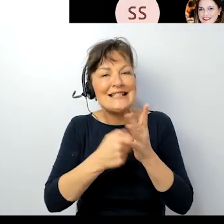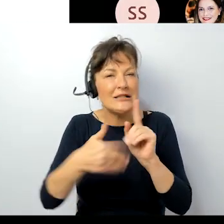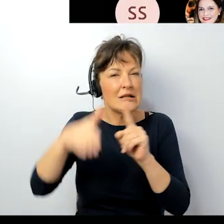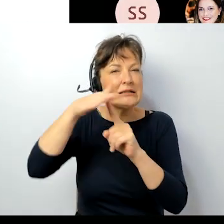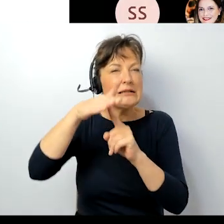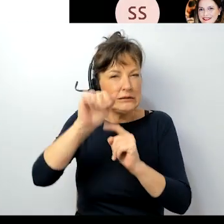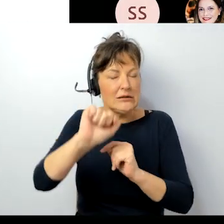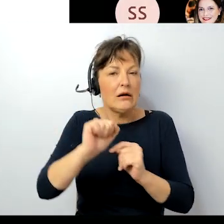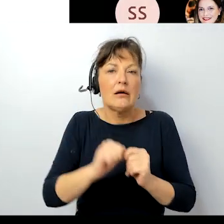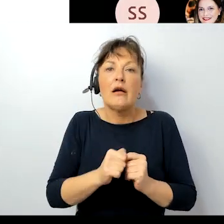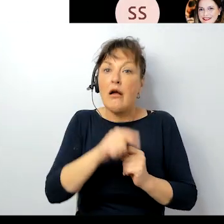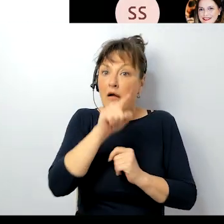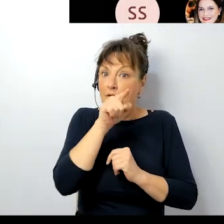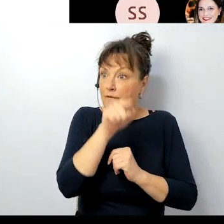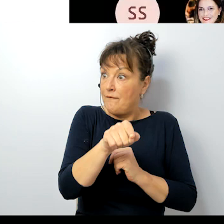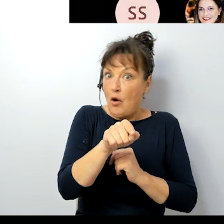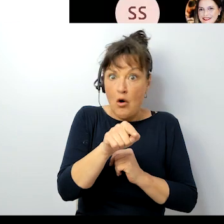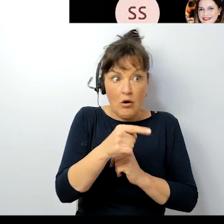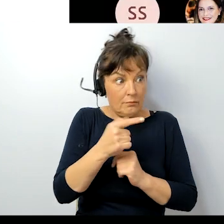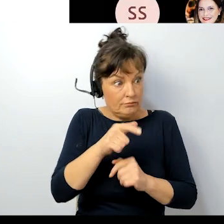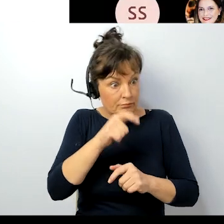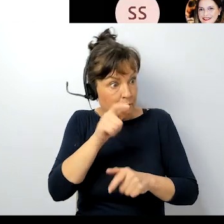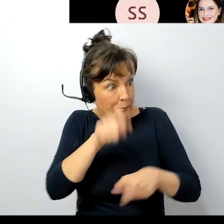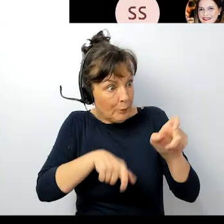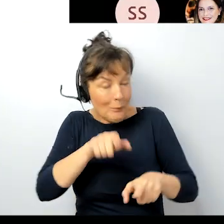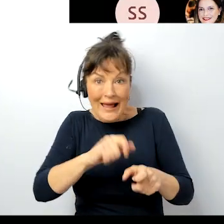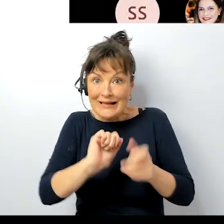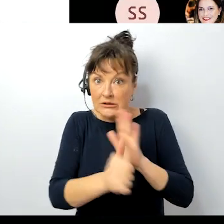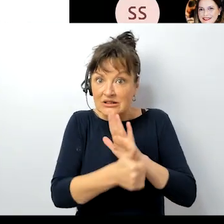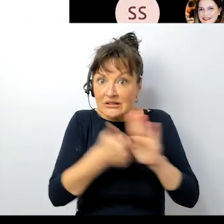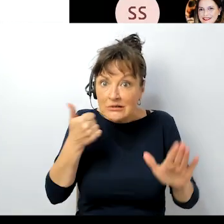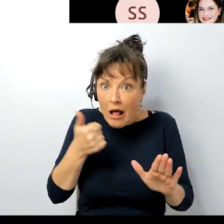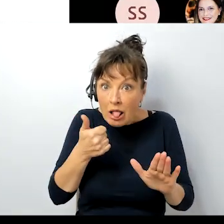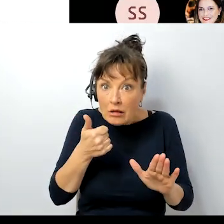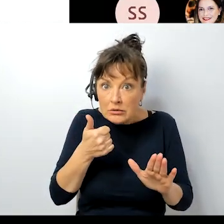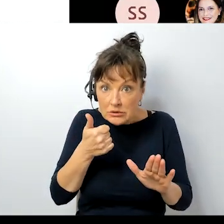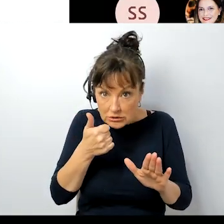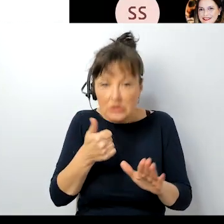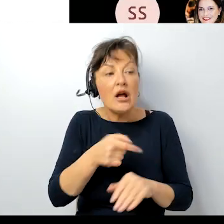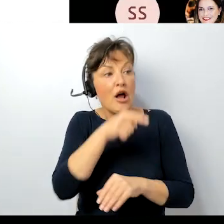Apprenticeships are for senior phase school pupils in full-time education. Foundation Apprenticeships